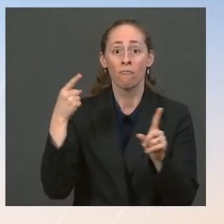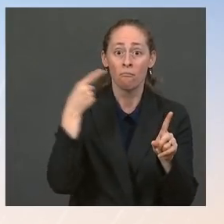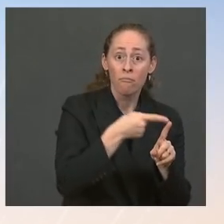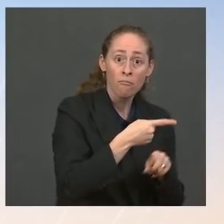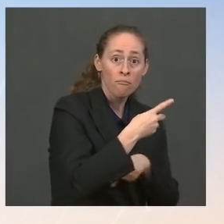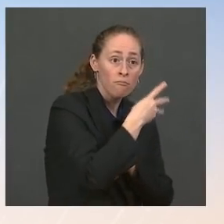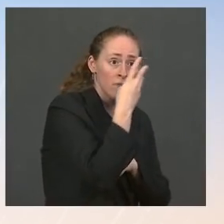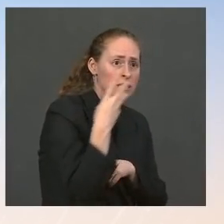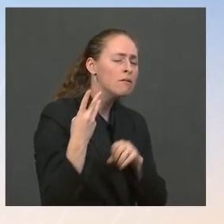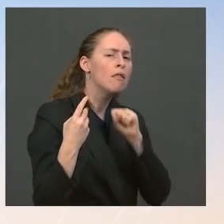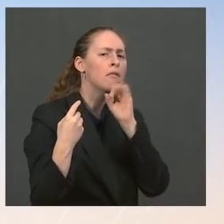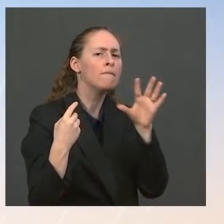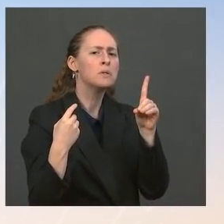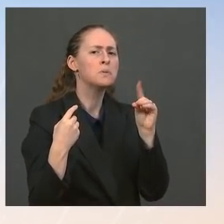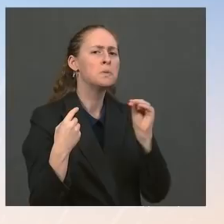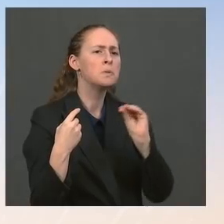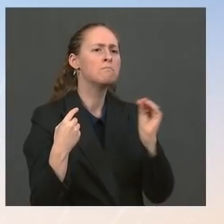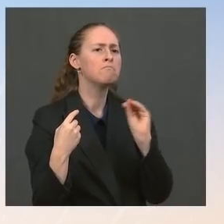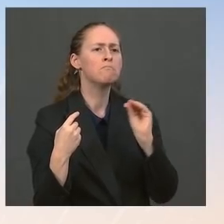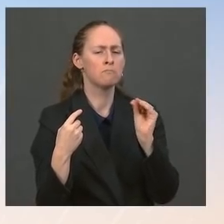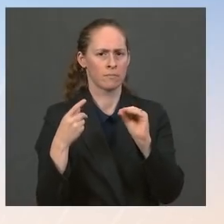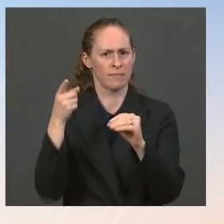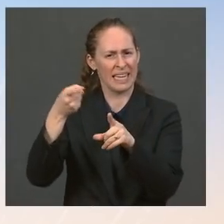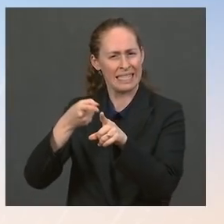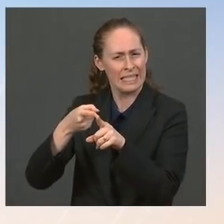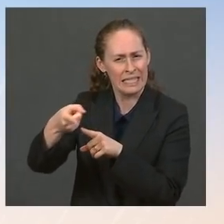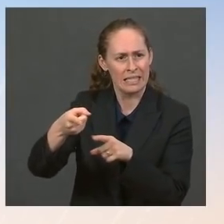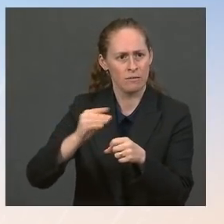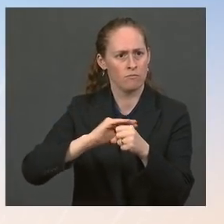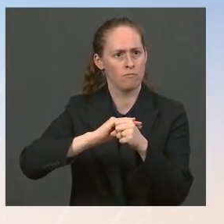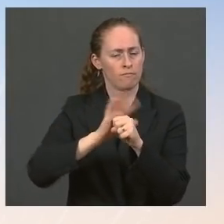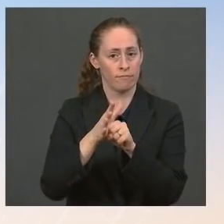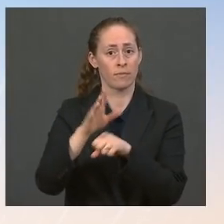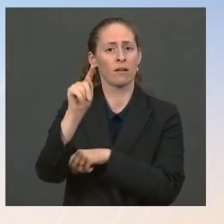And it is important to note that Title 42 is applicable